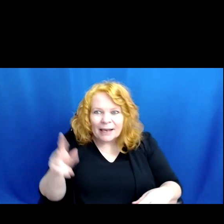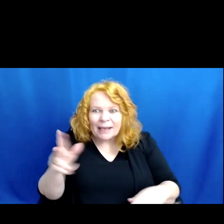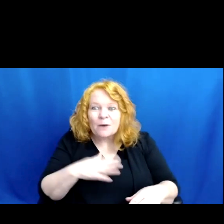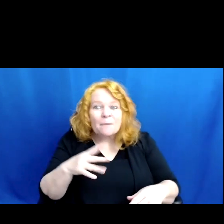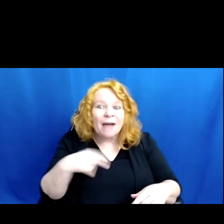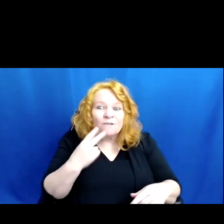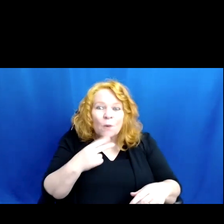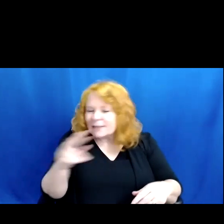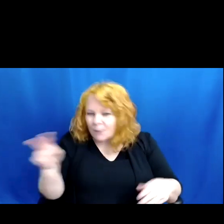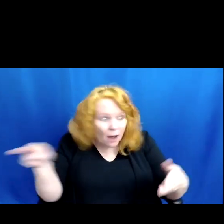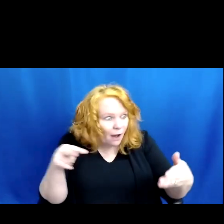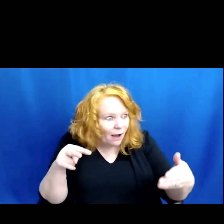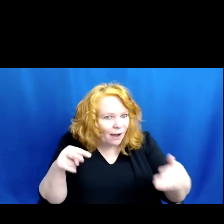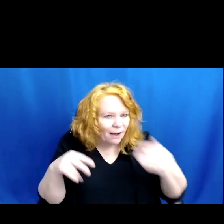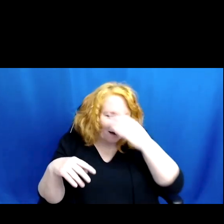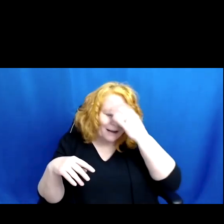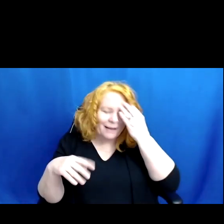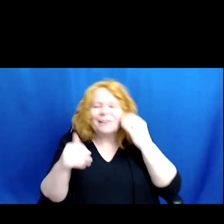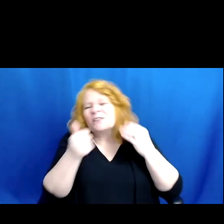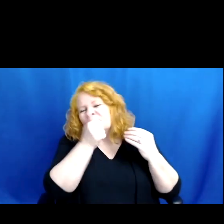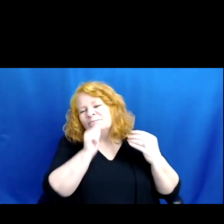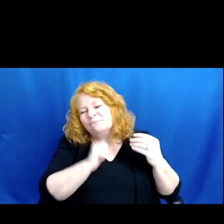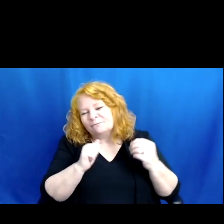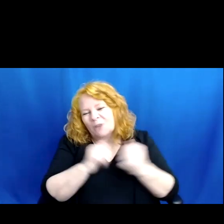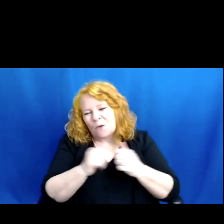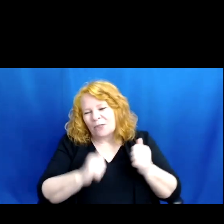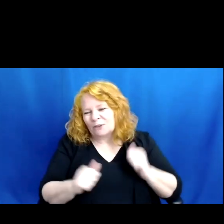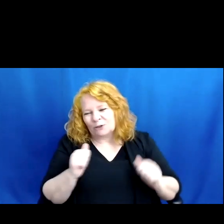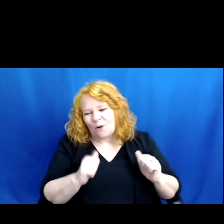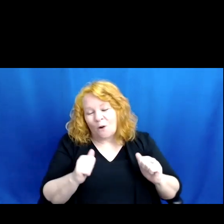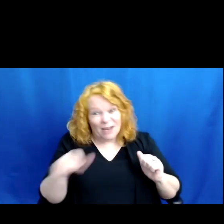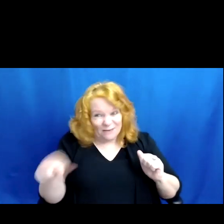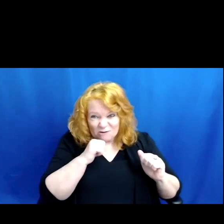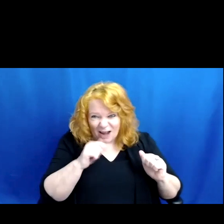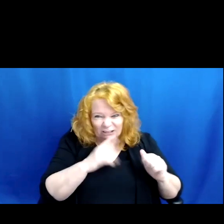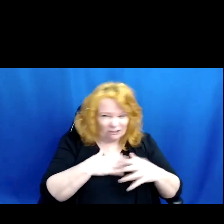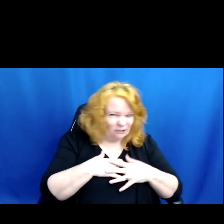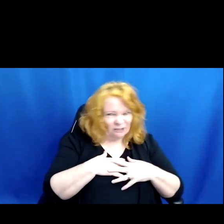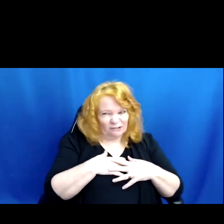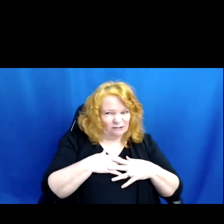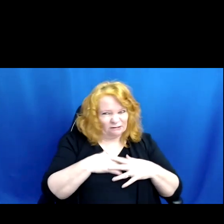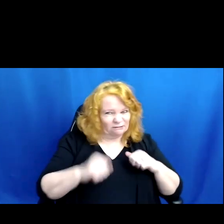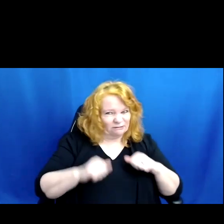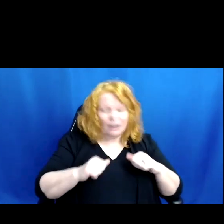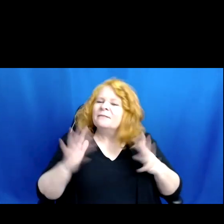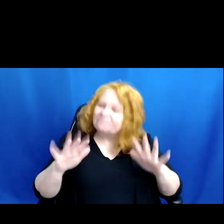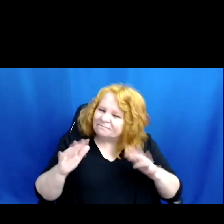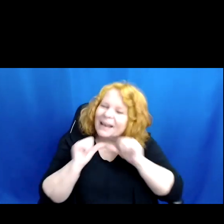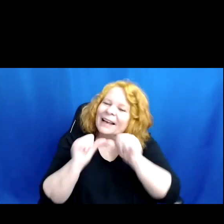Please bear with the show, if you are not sure stay with it because we never know sometimes